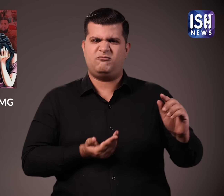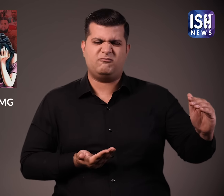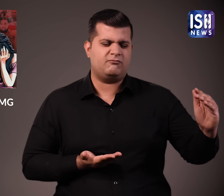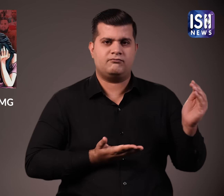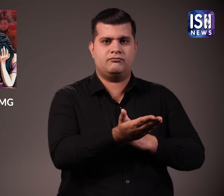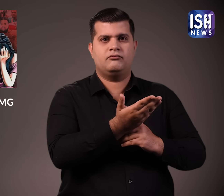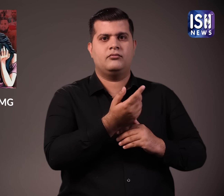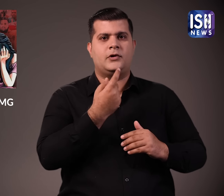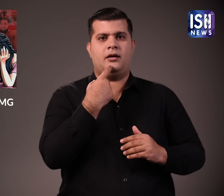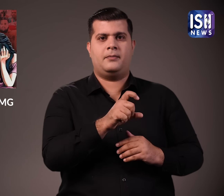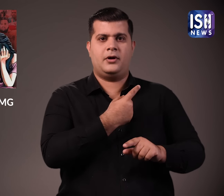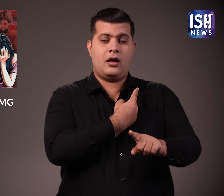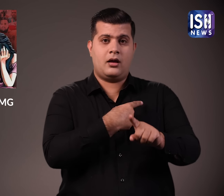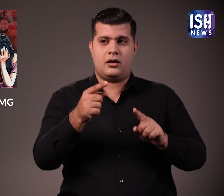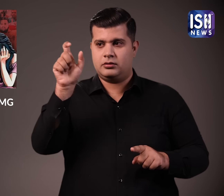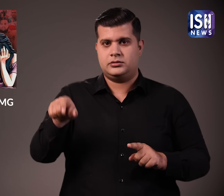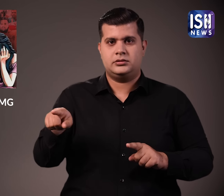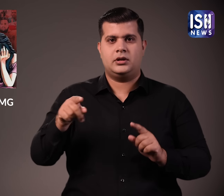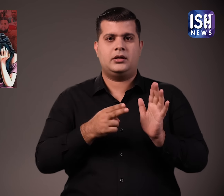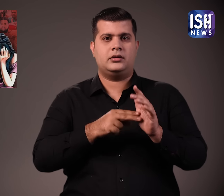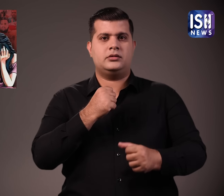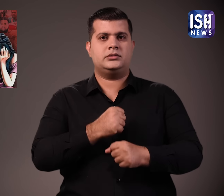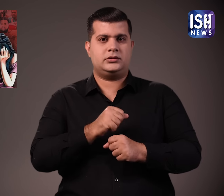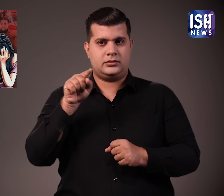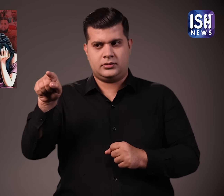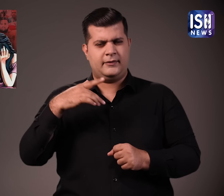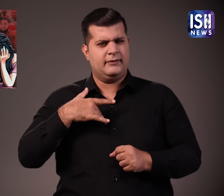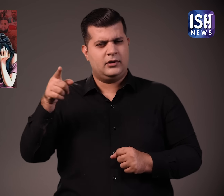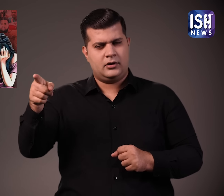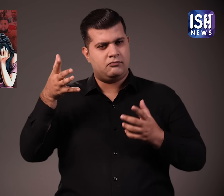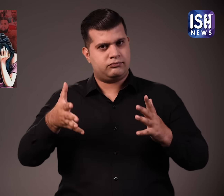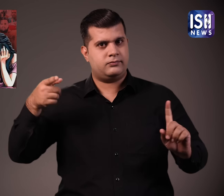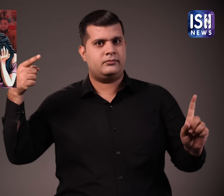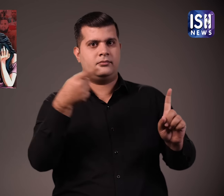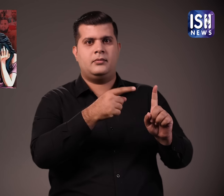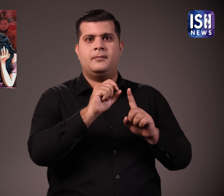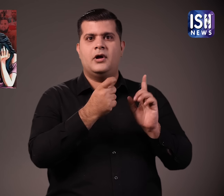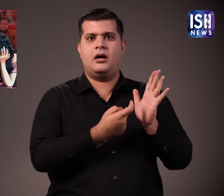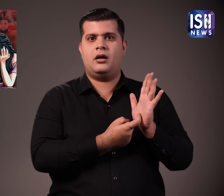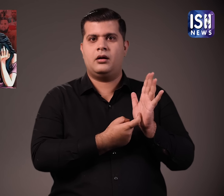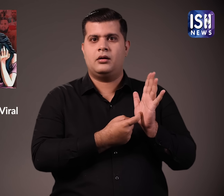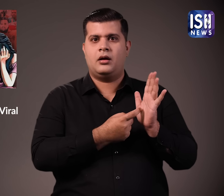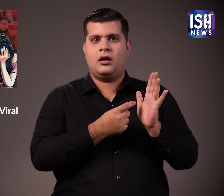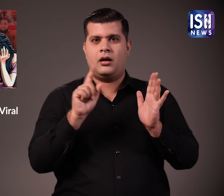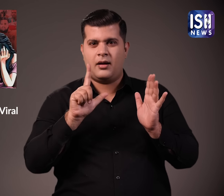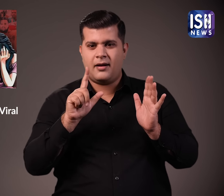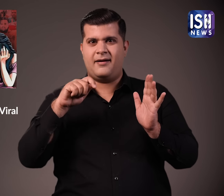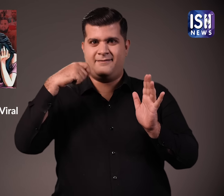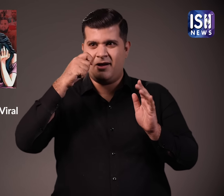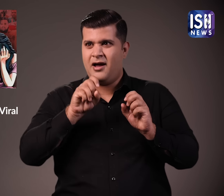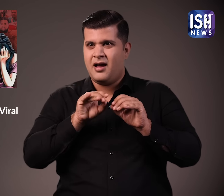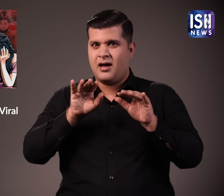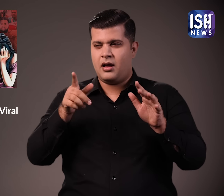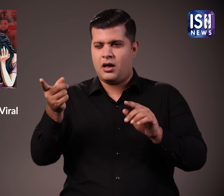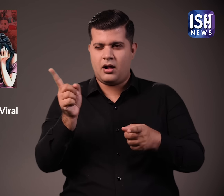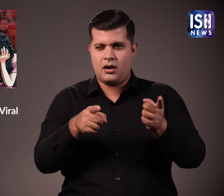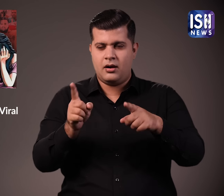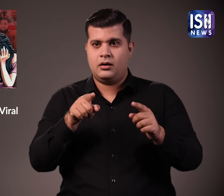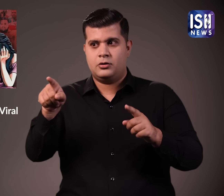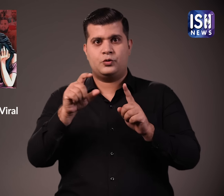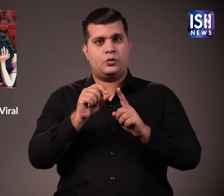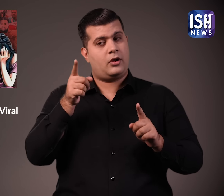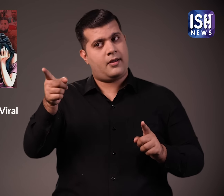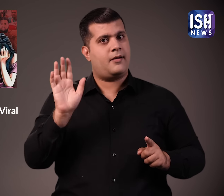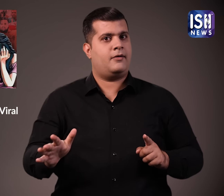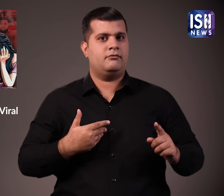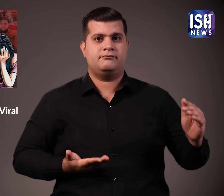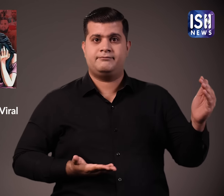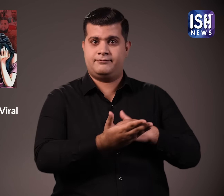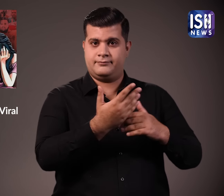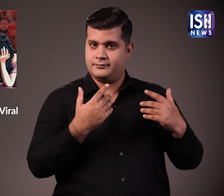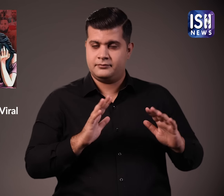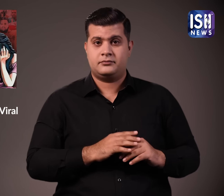filed a complaint against a man named Naveen Gowda accusing him of circulating the videos to defame Prajwal.